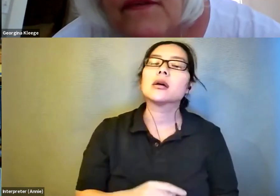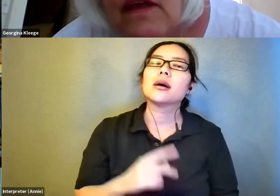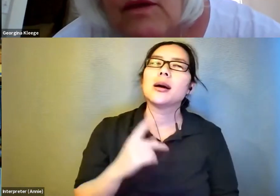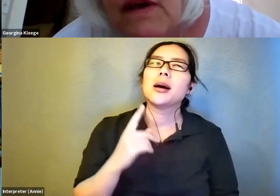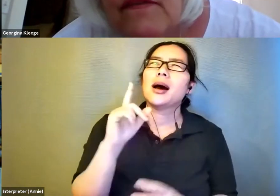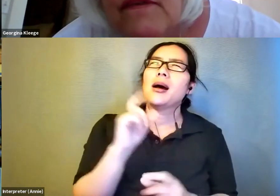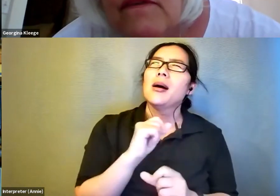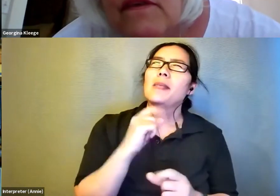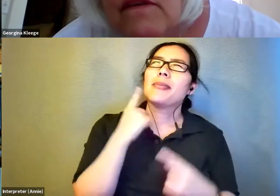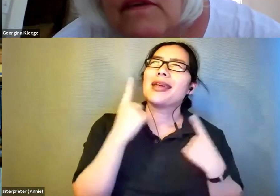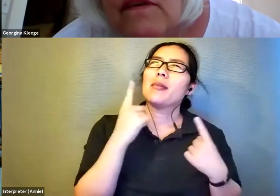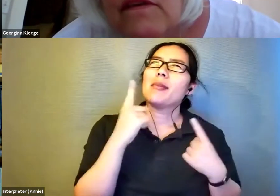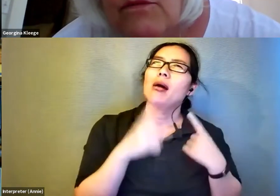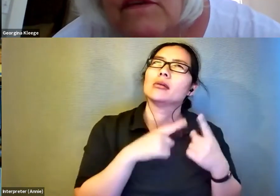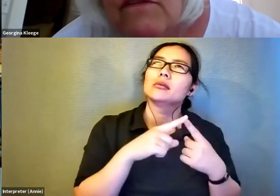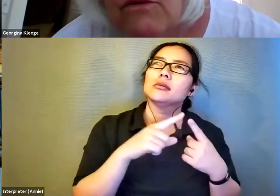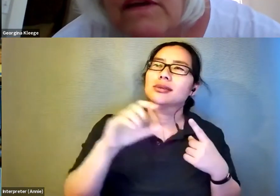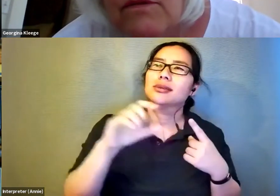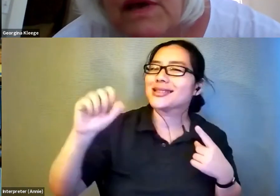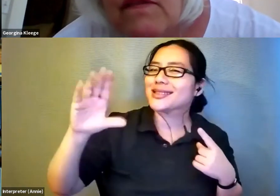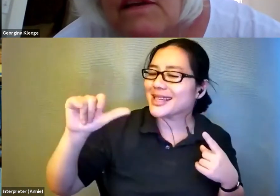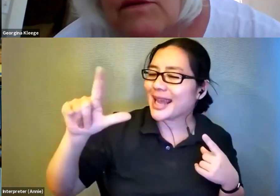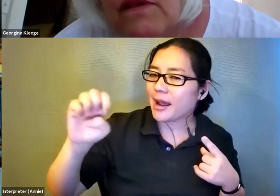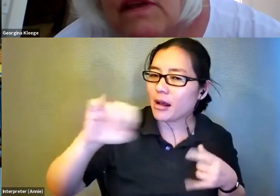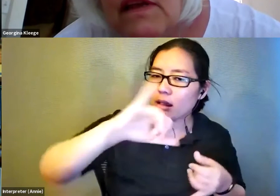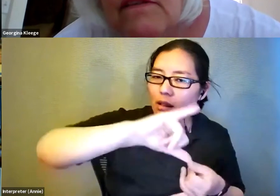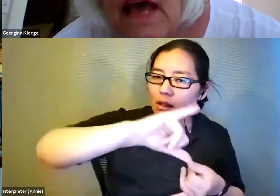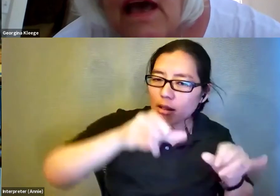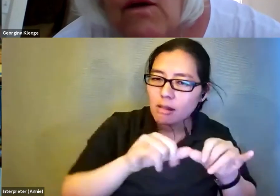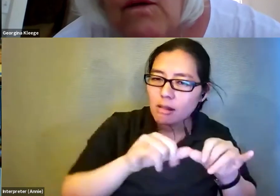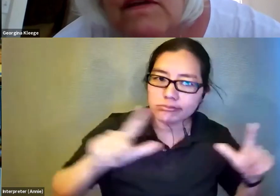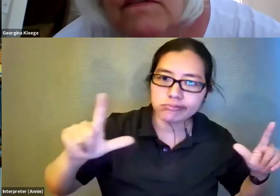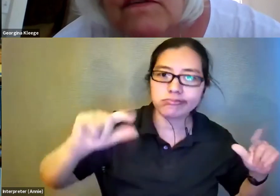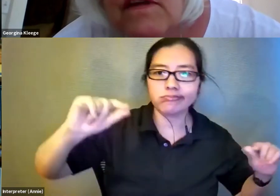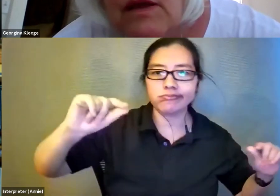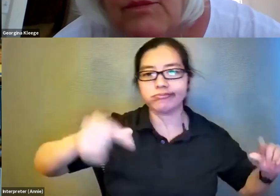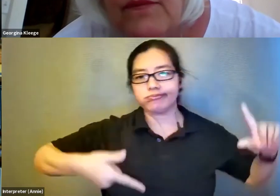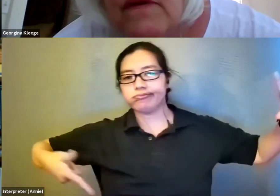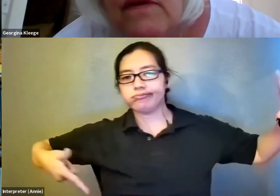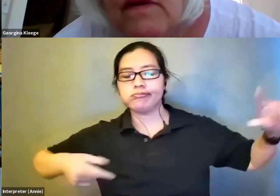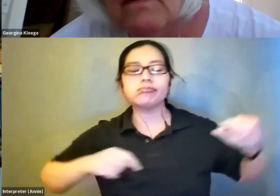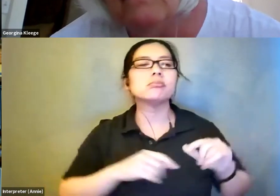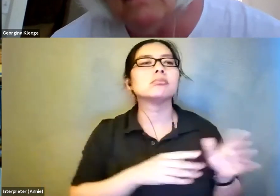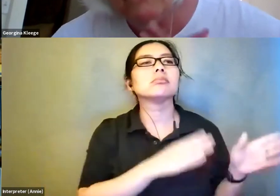thinking about the questions you raise about legibility. How is a shape, a